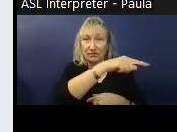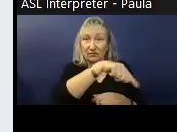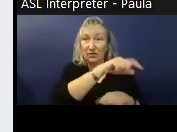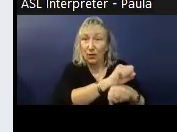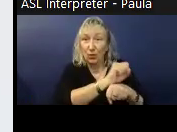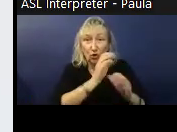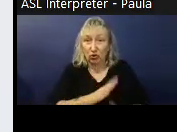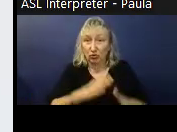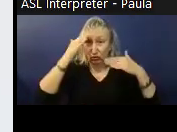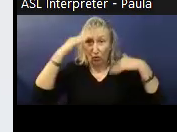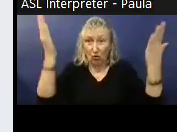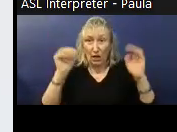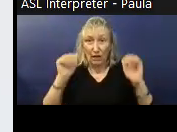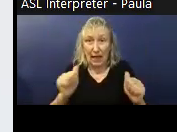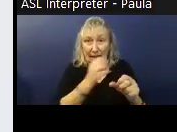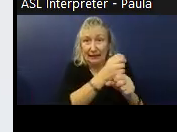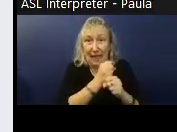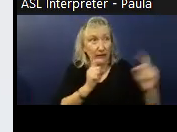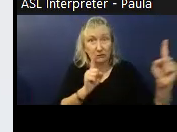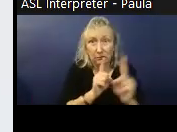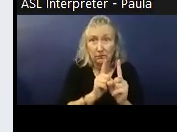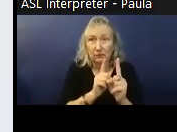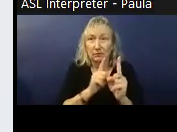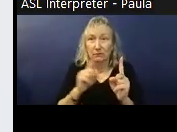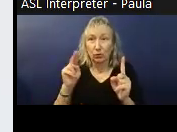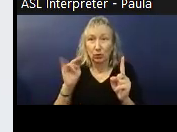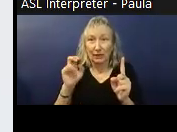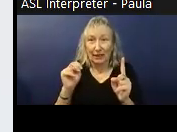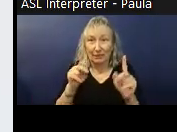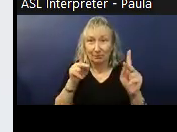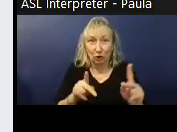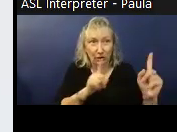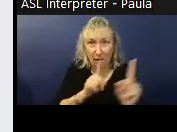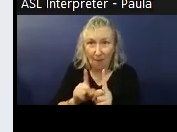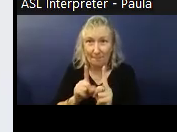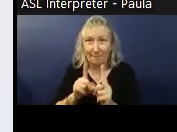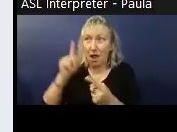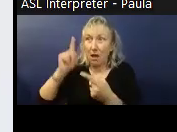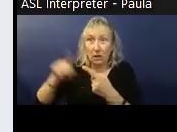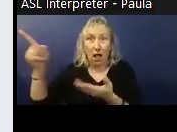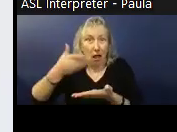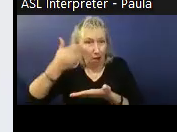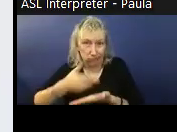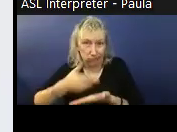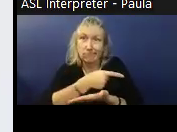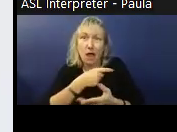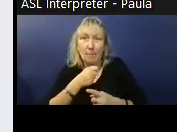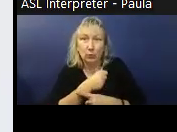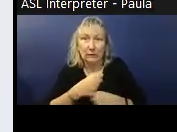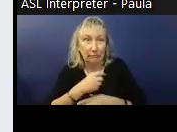are entitled to representation until after there's a substantiated abuse finding. And then they come to the union wanting representation.